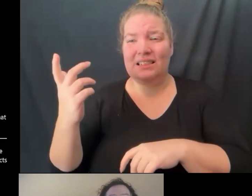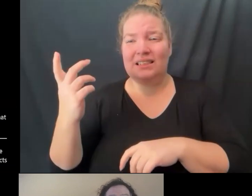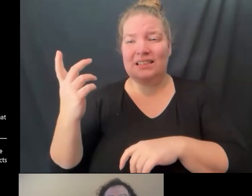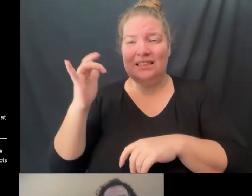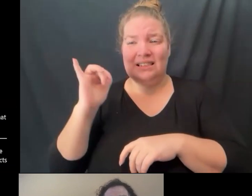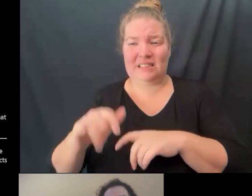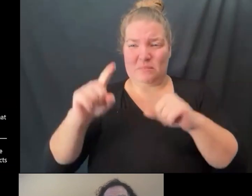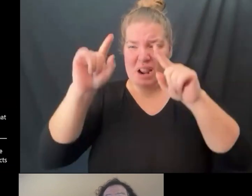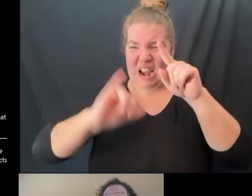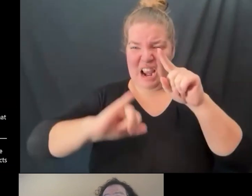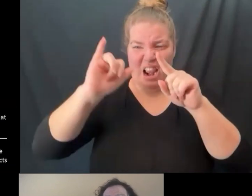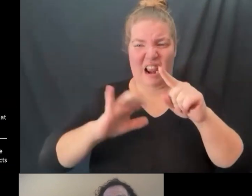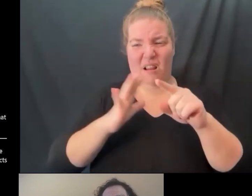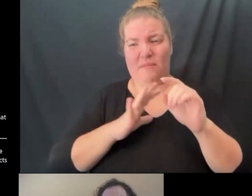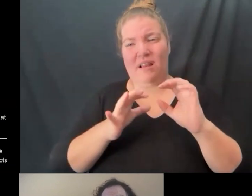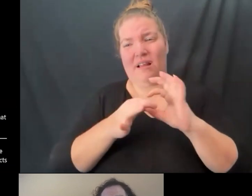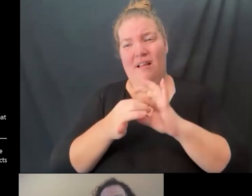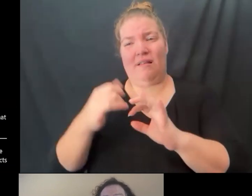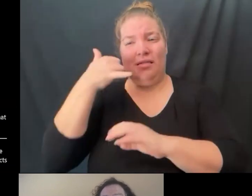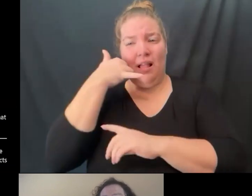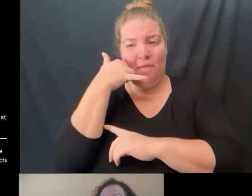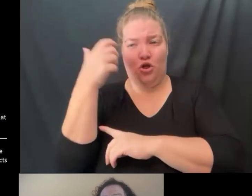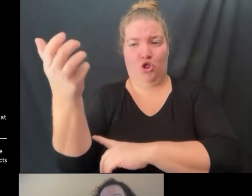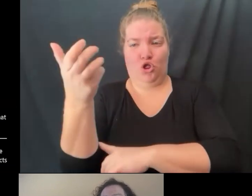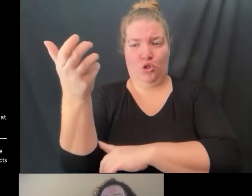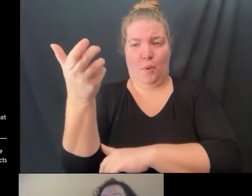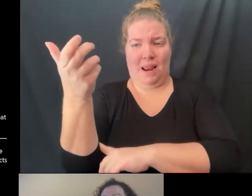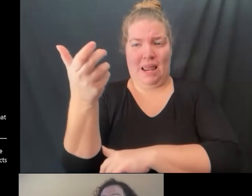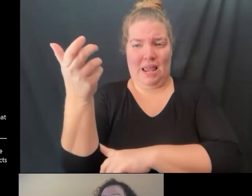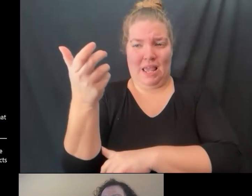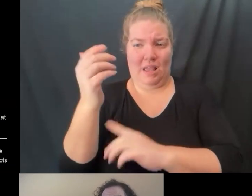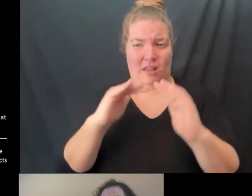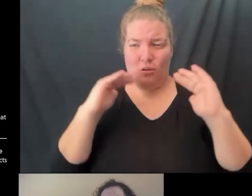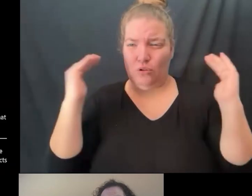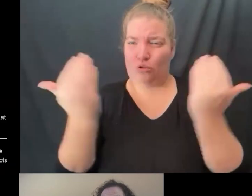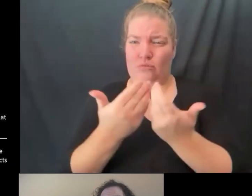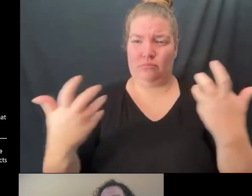And Clause 11 is the exact same sentence but now applying to mobile applications.